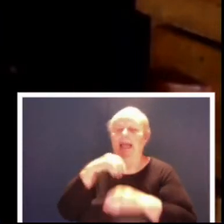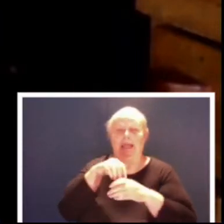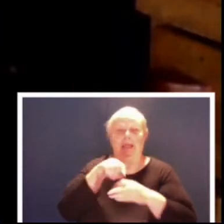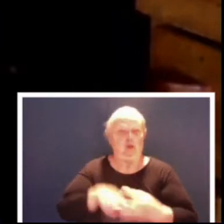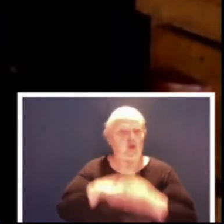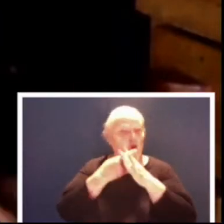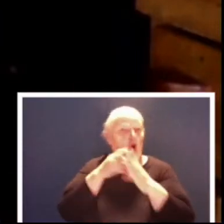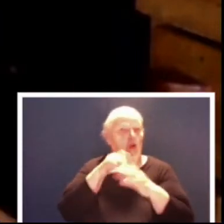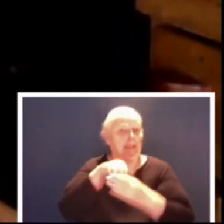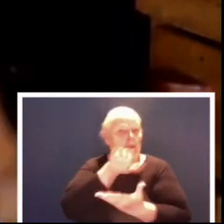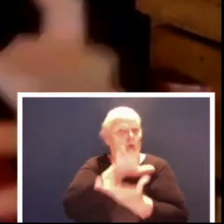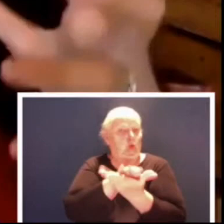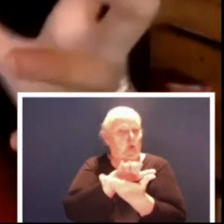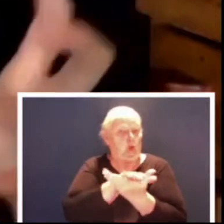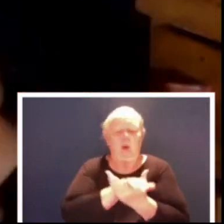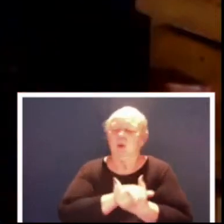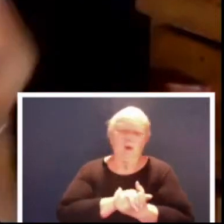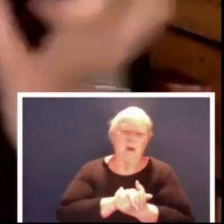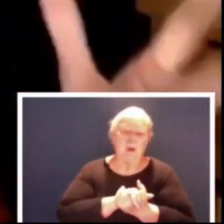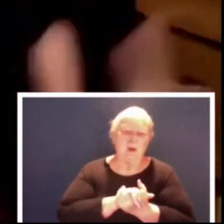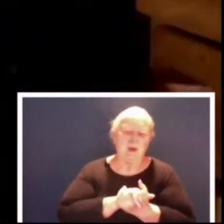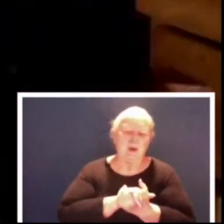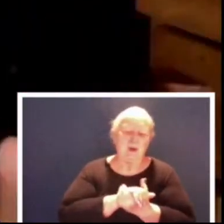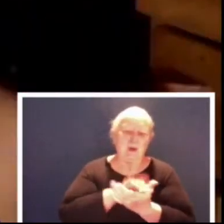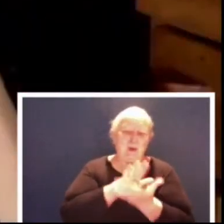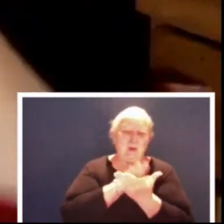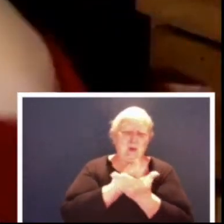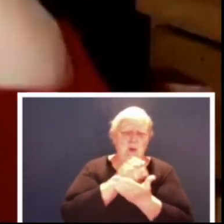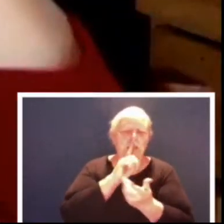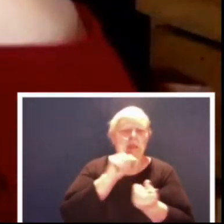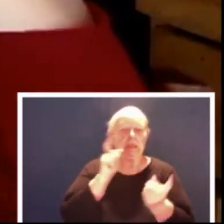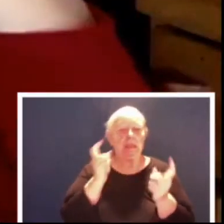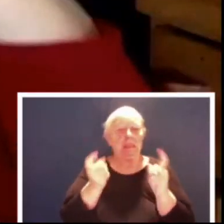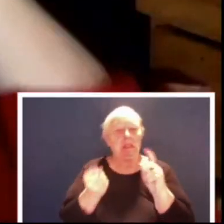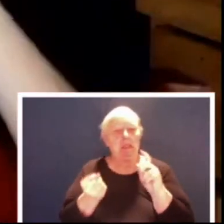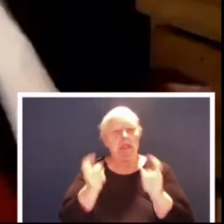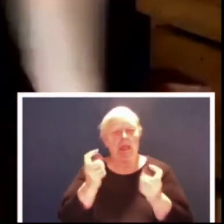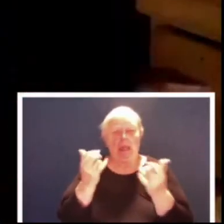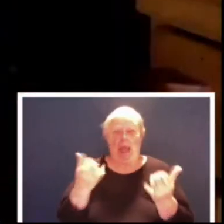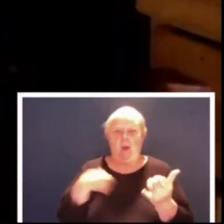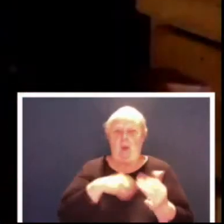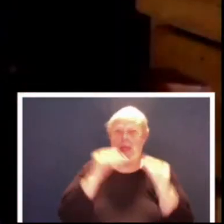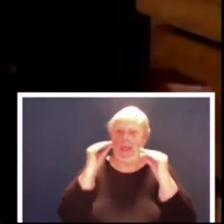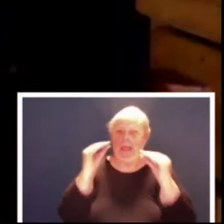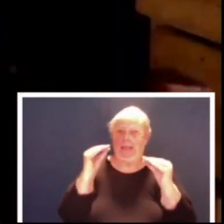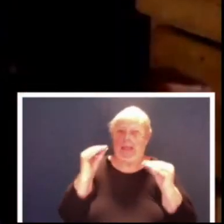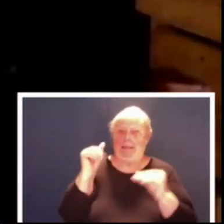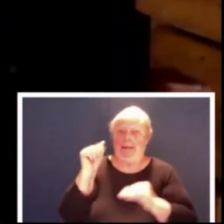I don't wanna say it's re-morphing as we homeschool more and it's like everyone is a teacher.